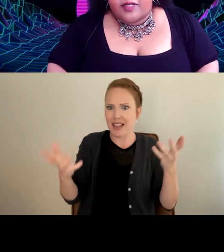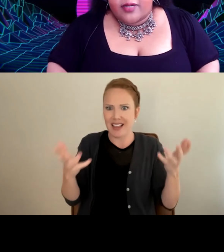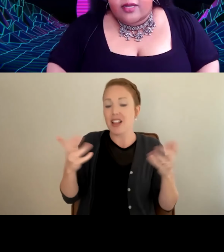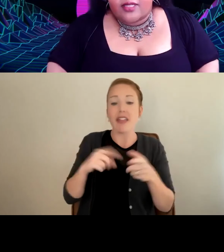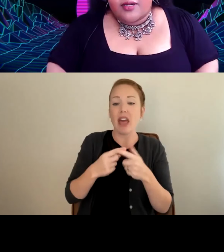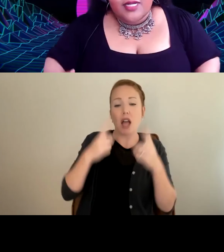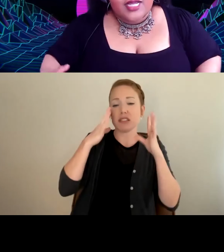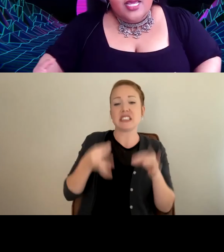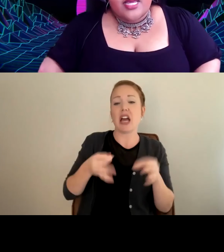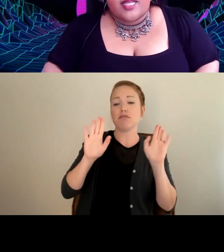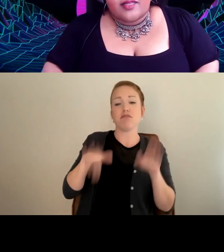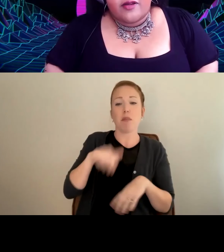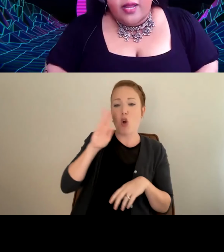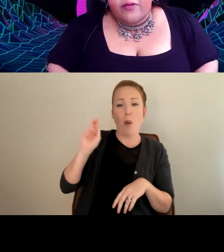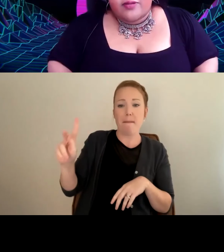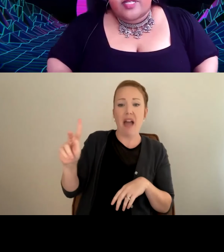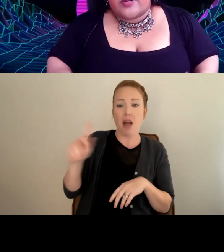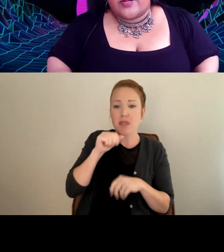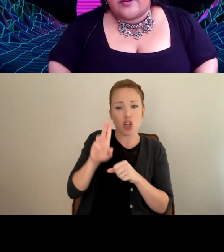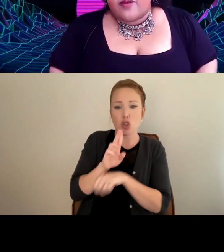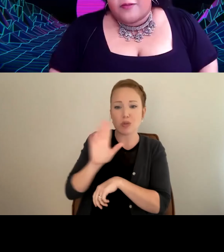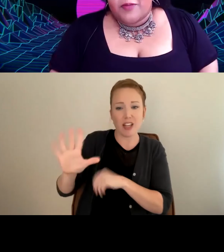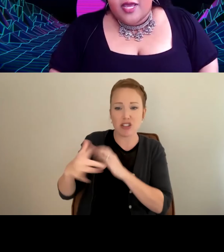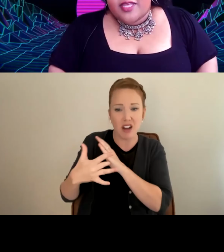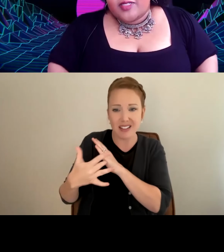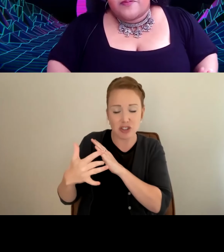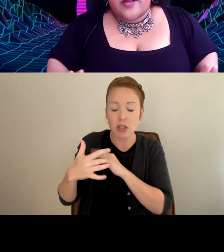are not considering is that they're like, well, the screen reader will help, they will bring